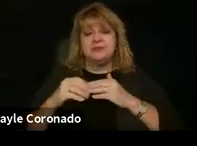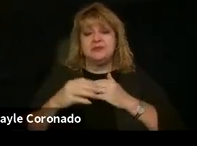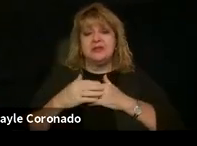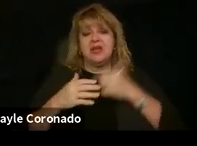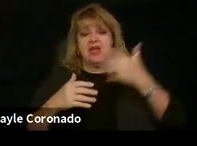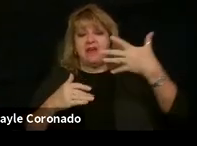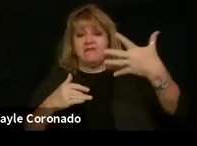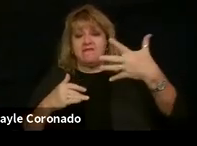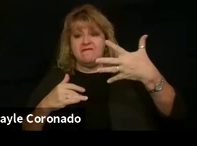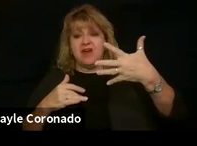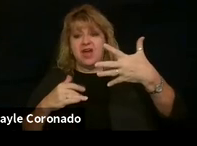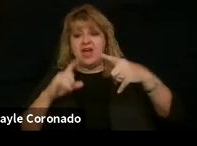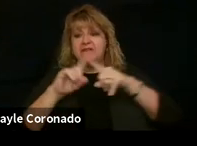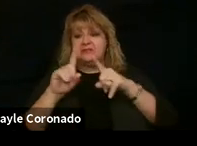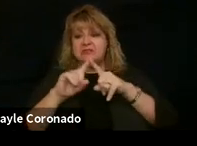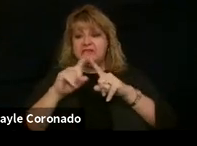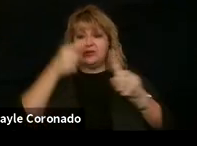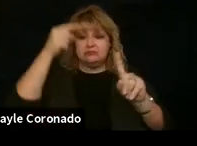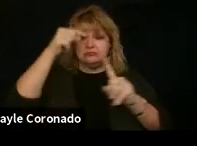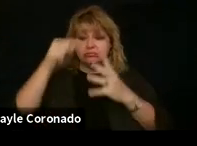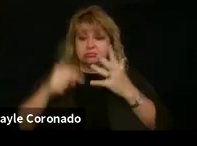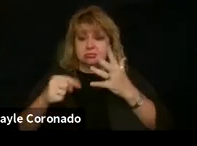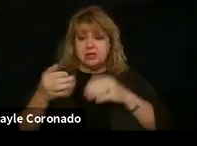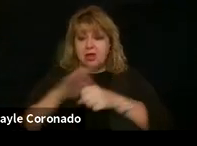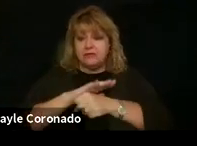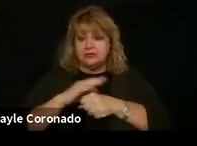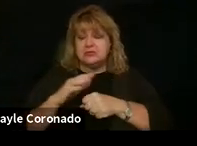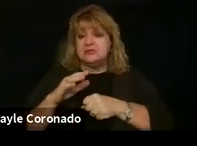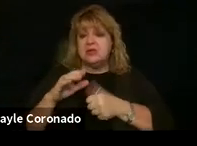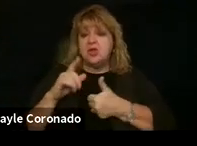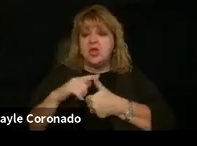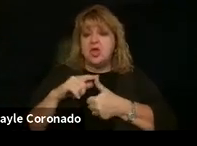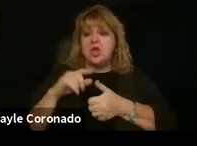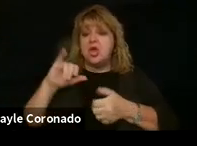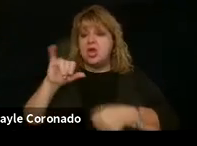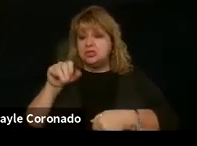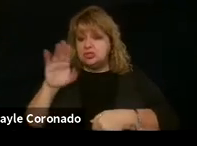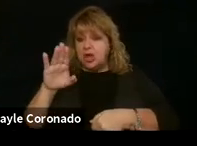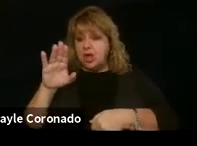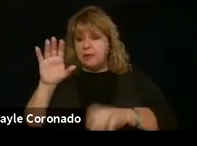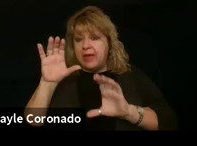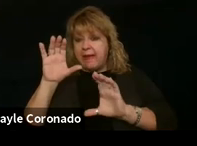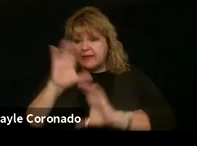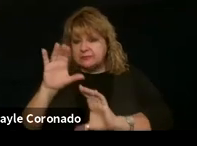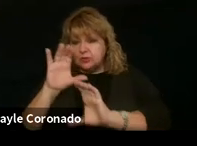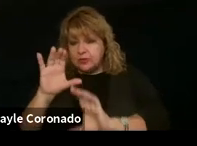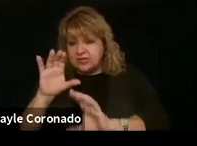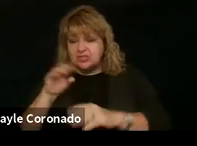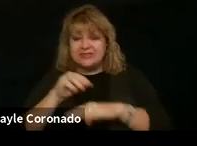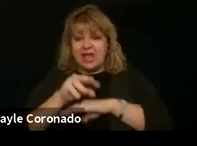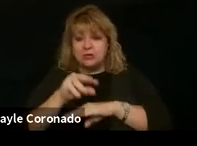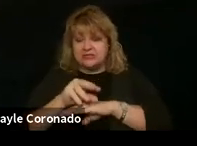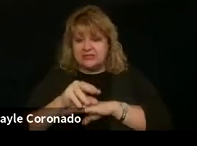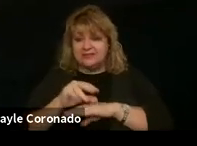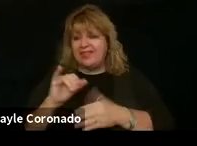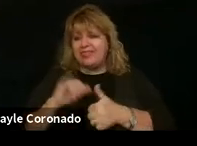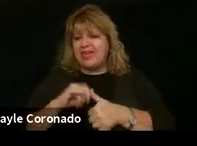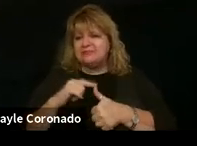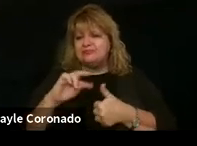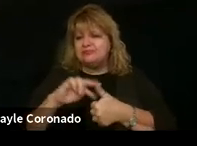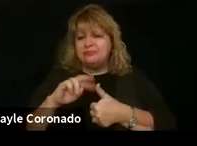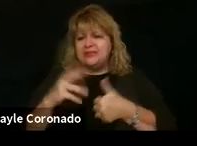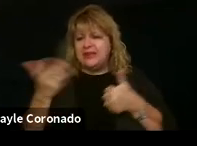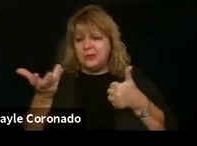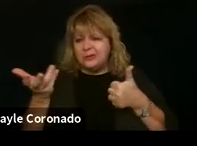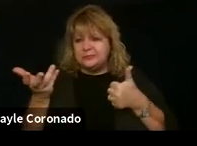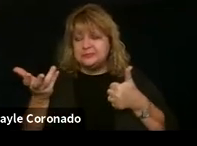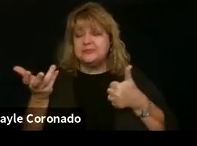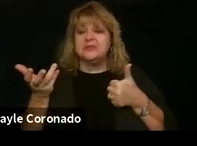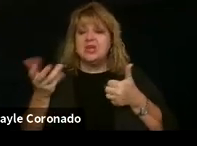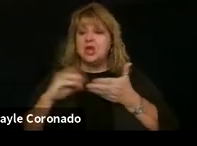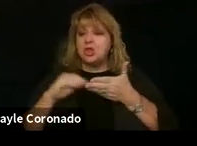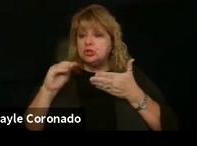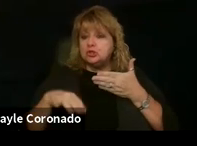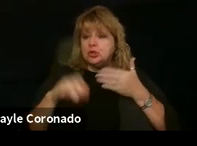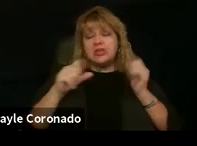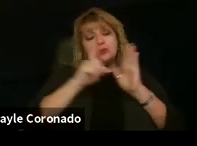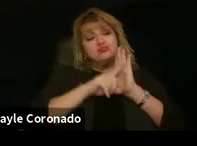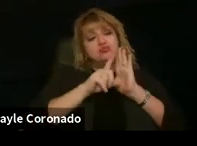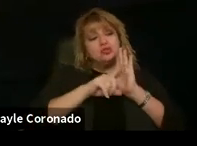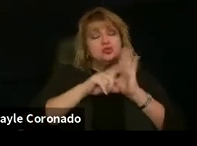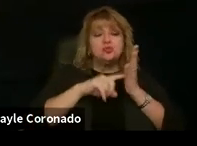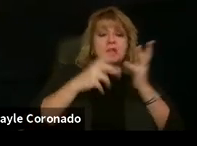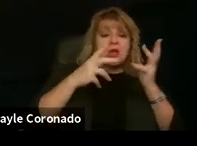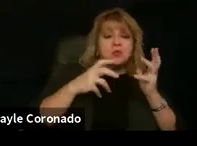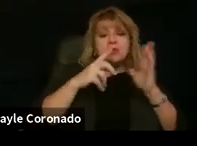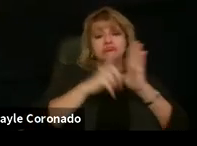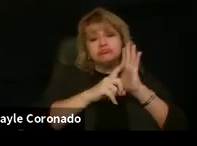There are five elements that are covered by Prius. The first is going to be job exploration counseling. And that's basically where, you know, the student could be doing some research.